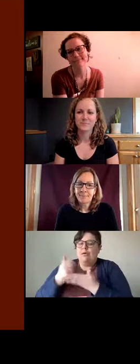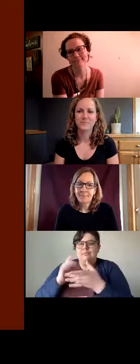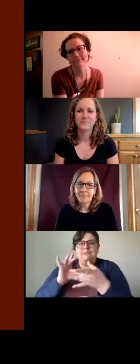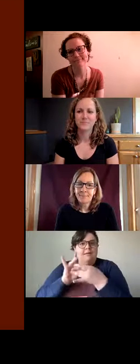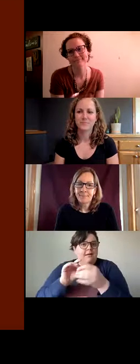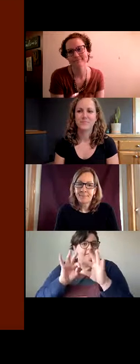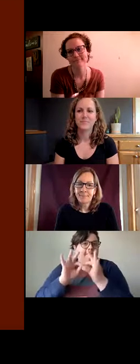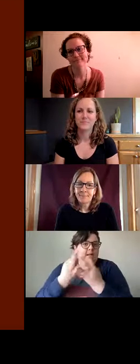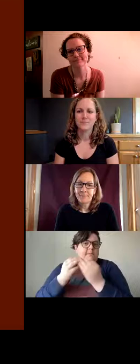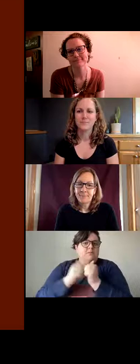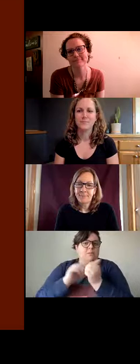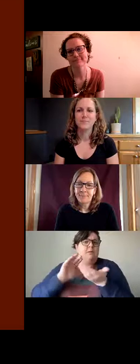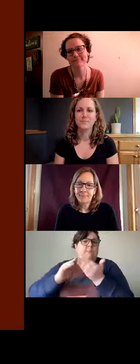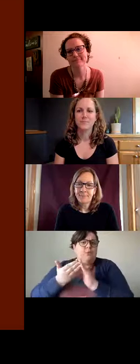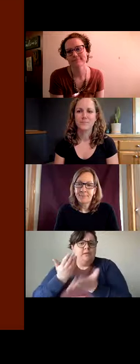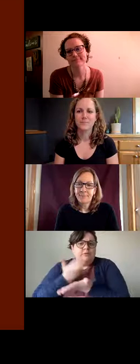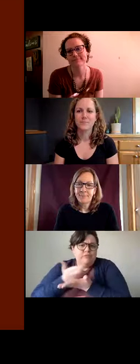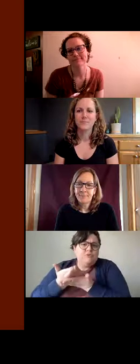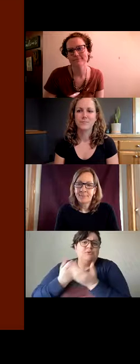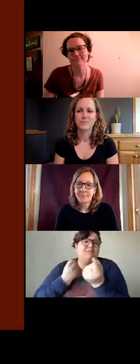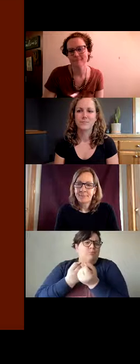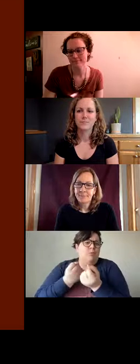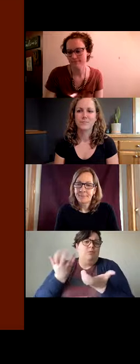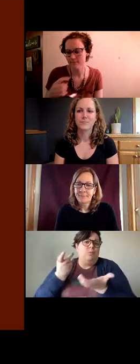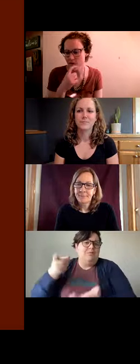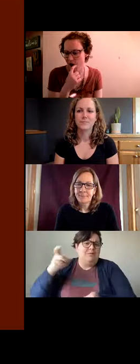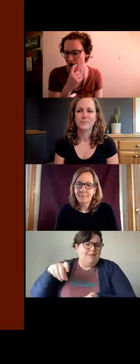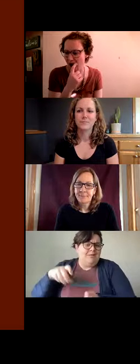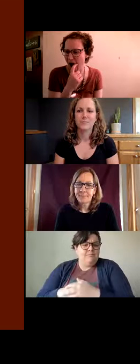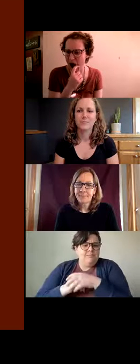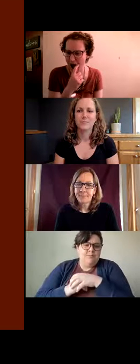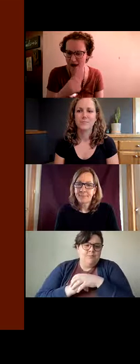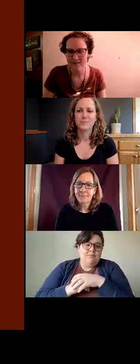Spanish-speaking families and help connect families with community resources and help